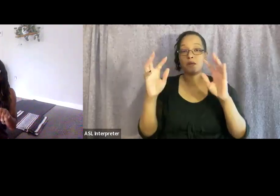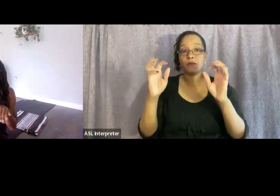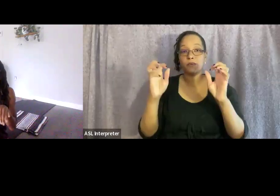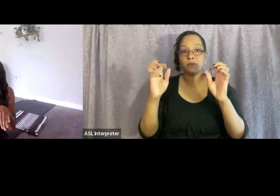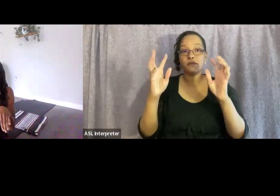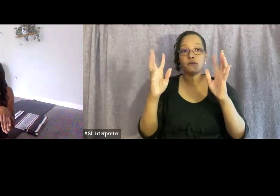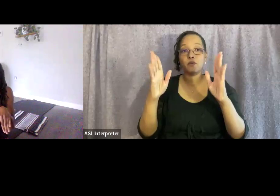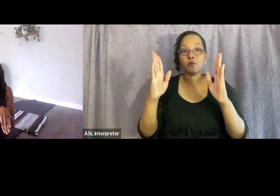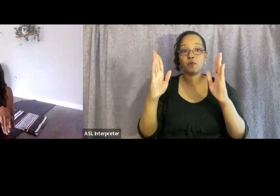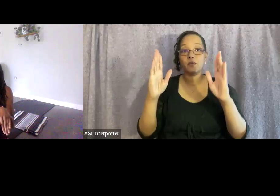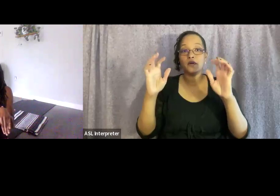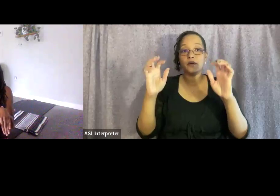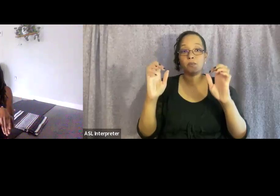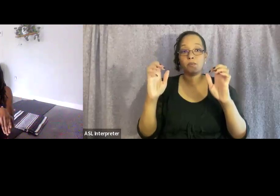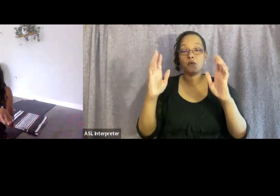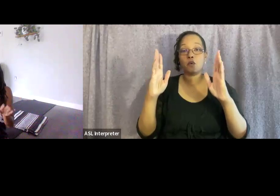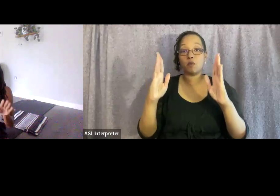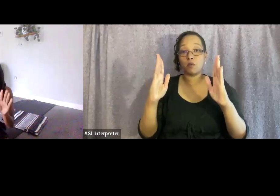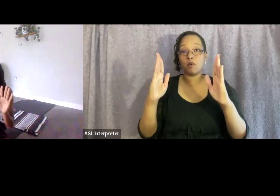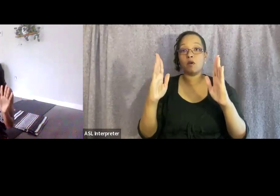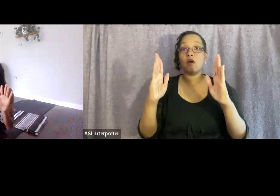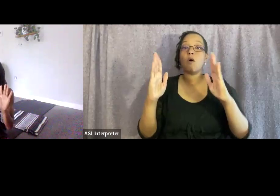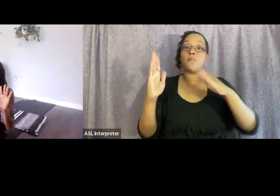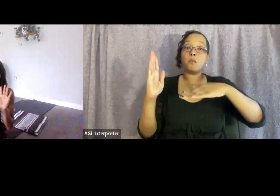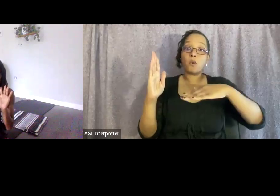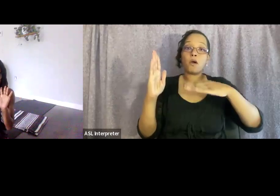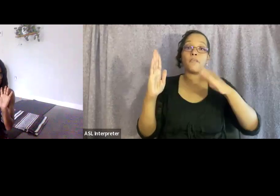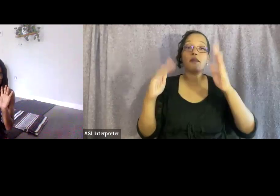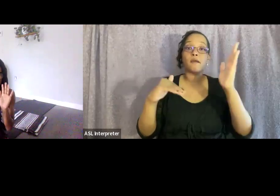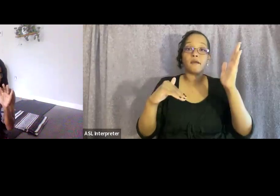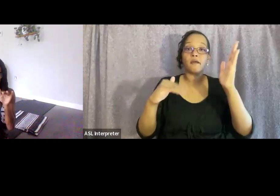You can point one toe, and then pull the other one back, so you can kind of make like this,